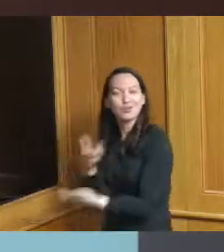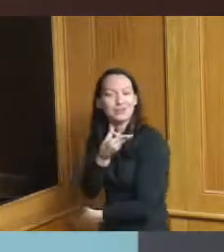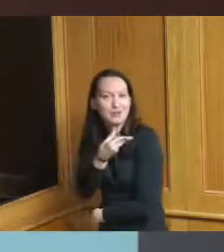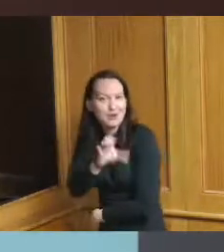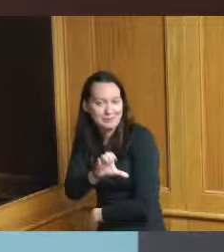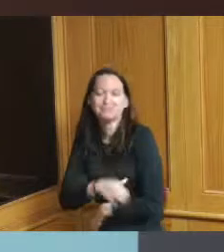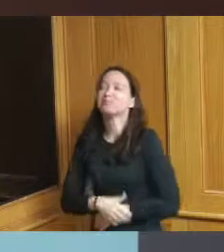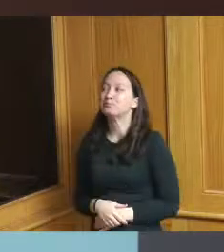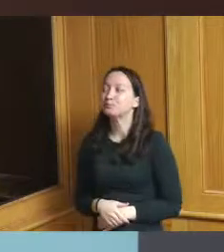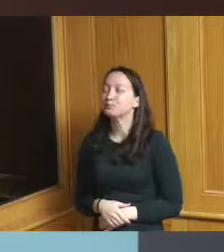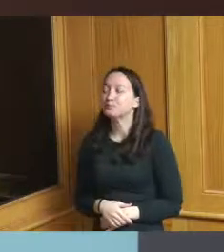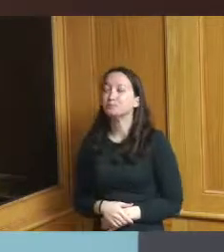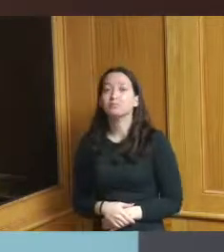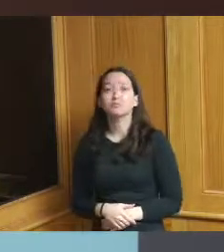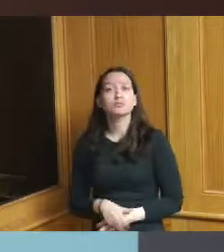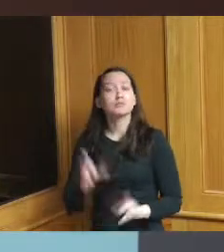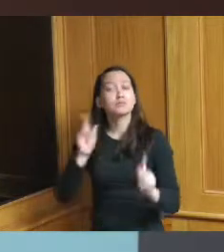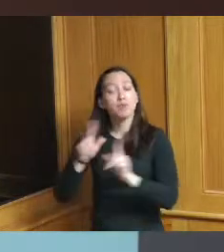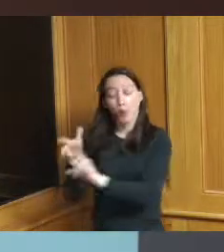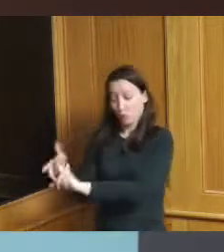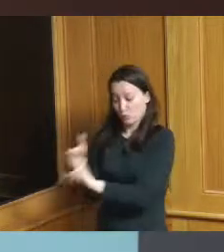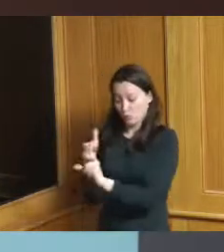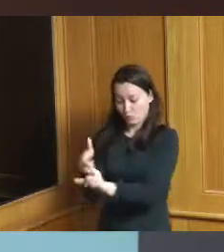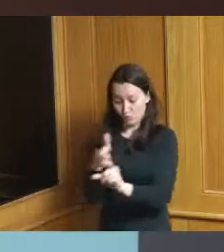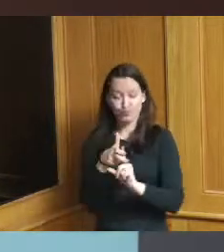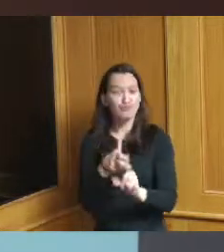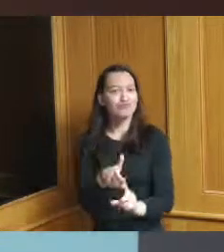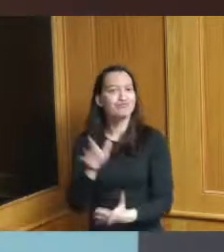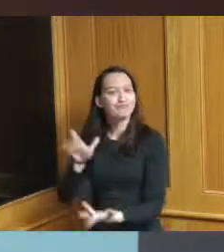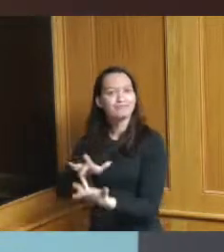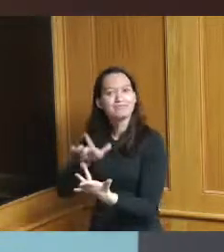so respondents were recruited via community outreach in person flyers